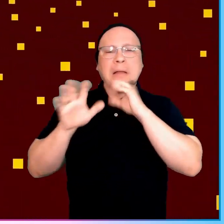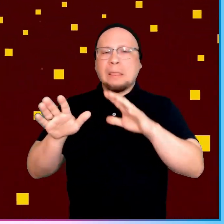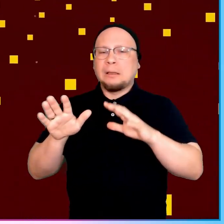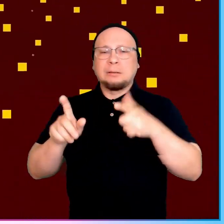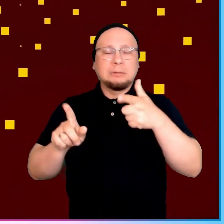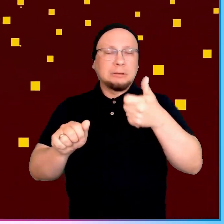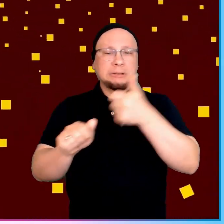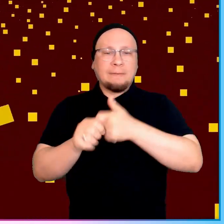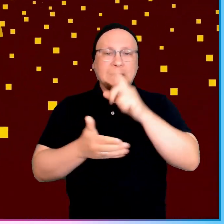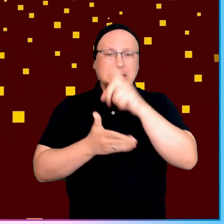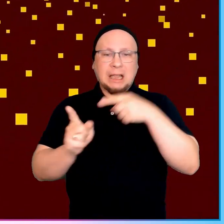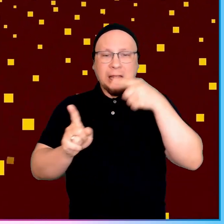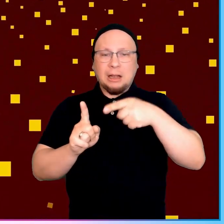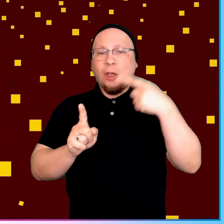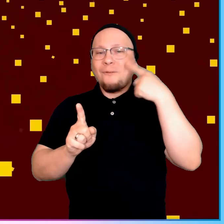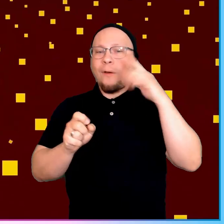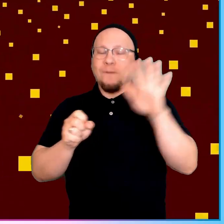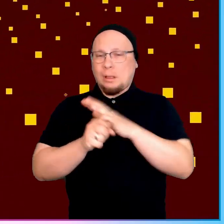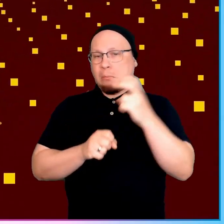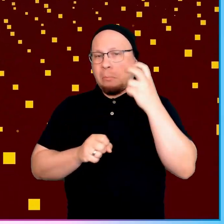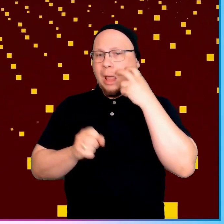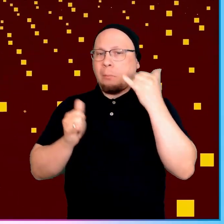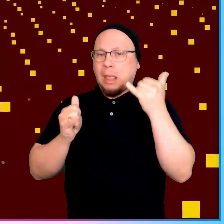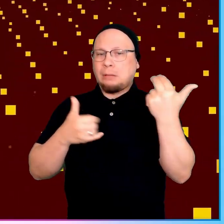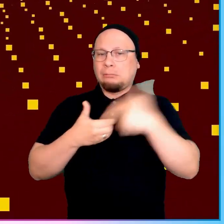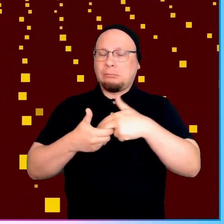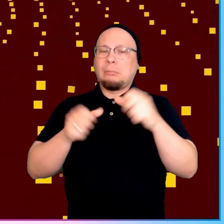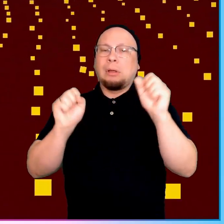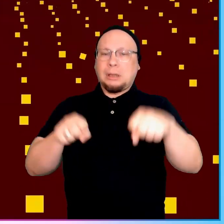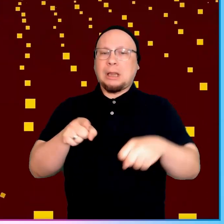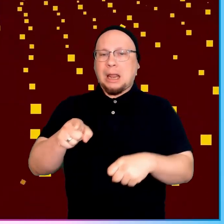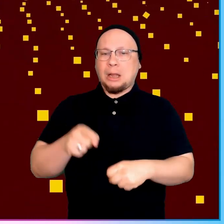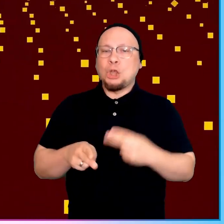without any visual input, to be able to be played purely with audio cues.